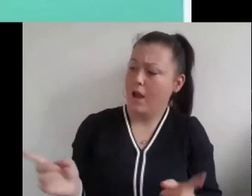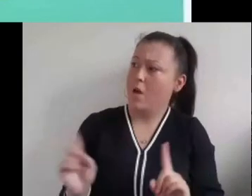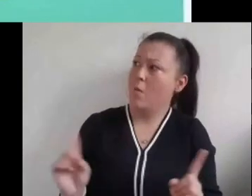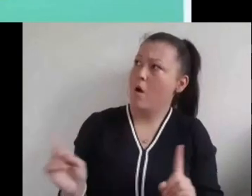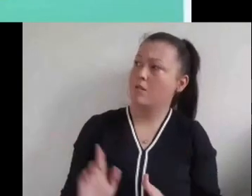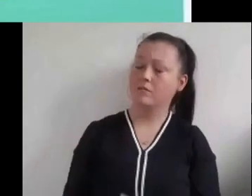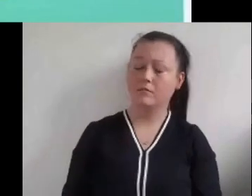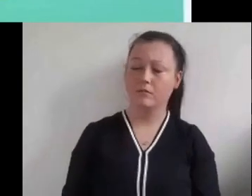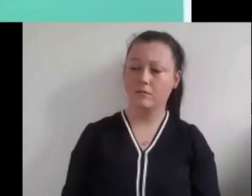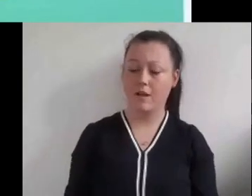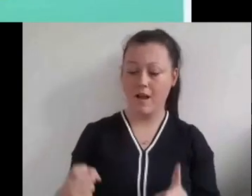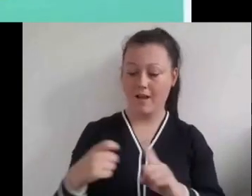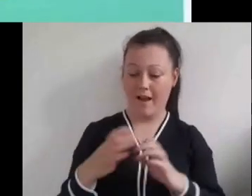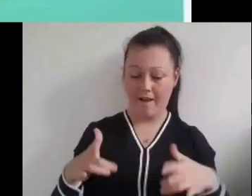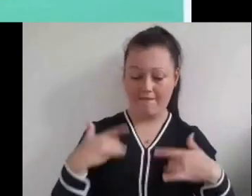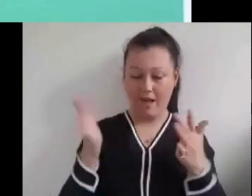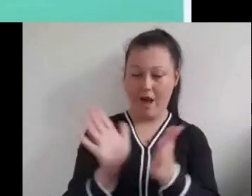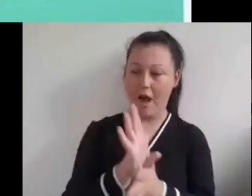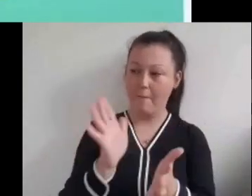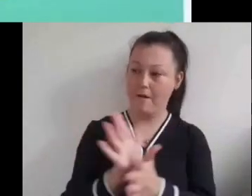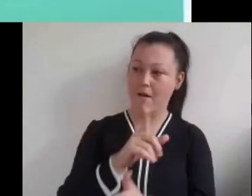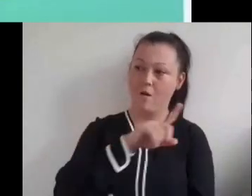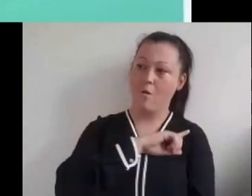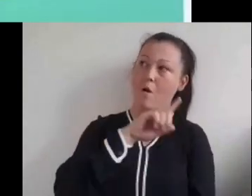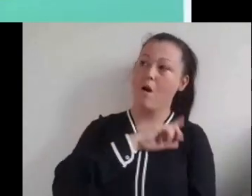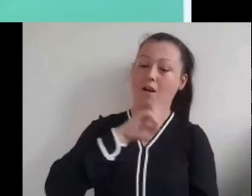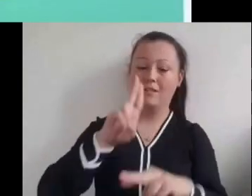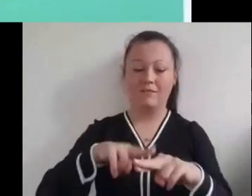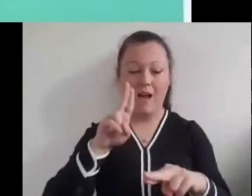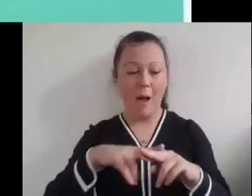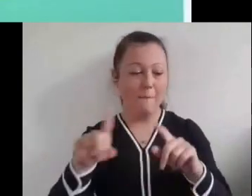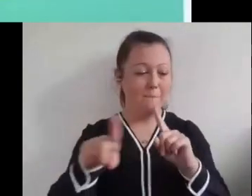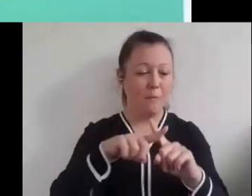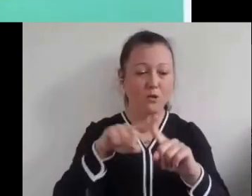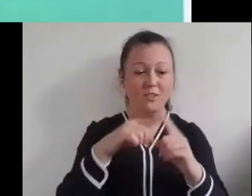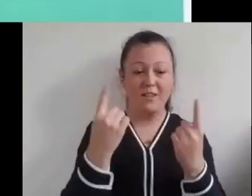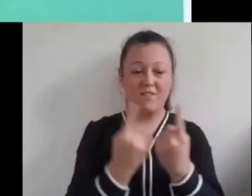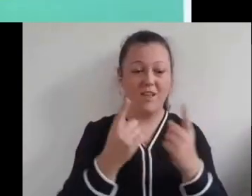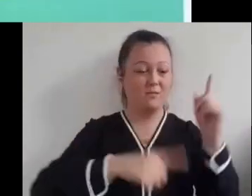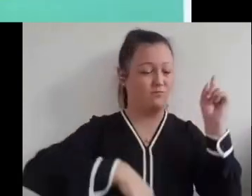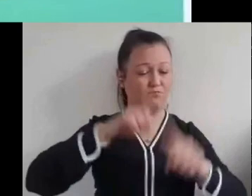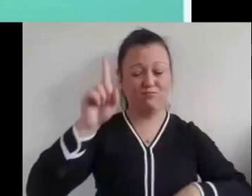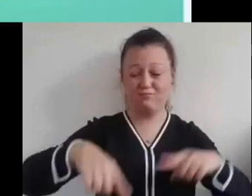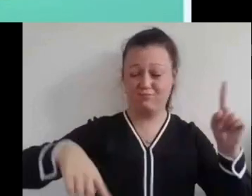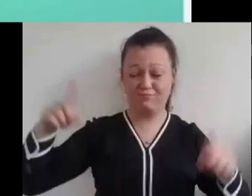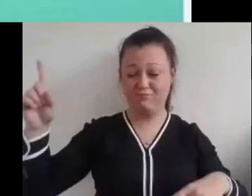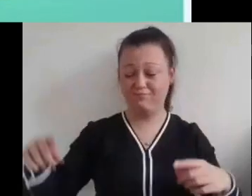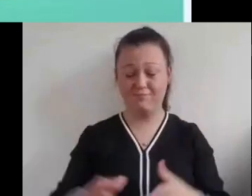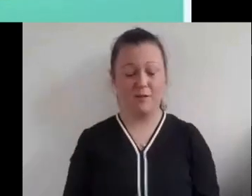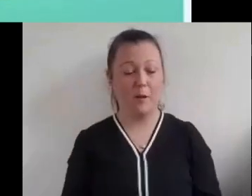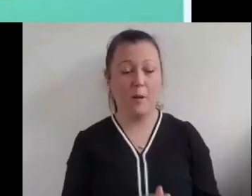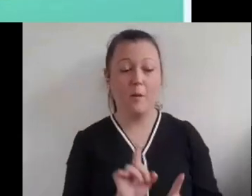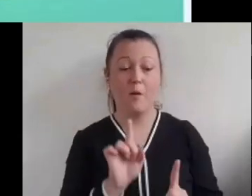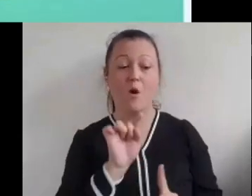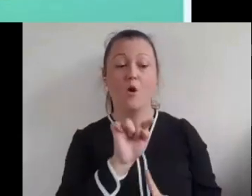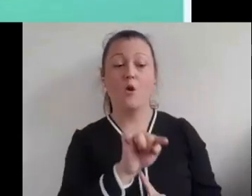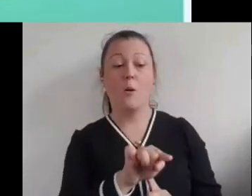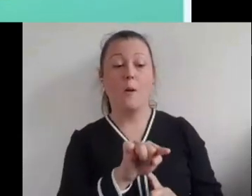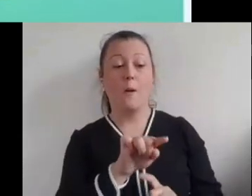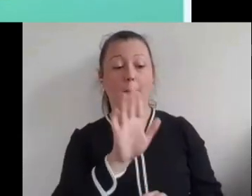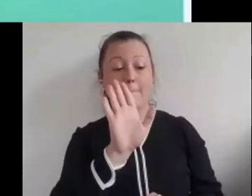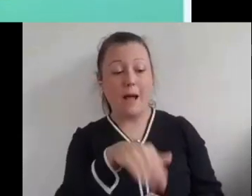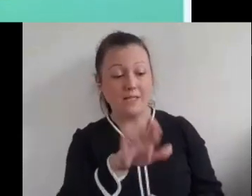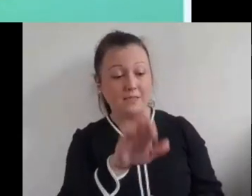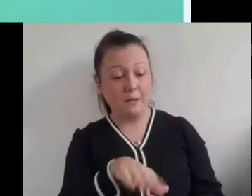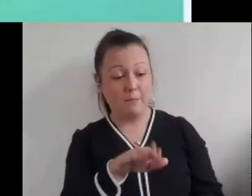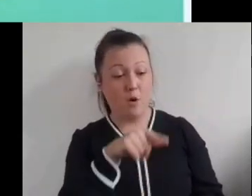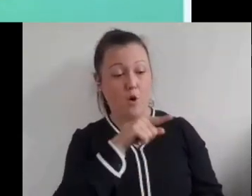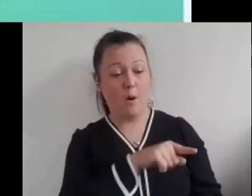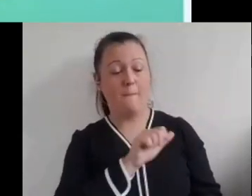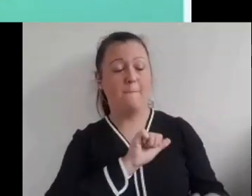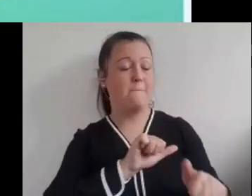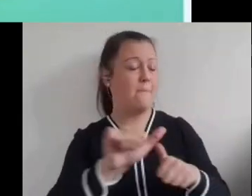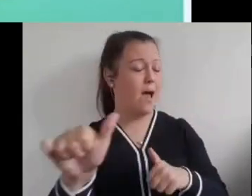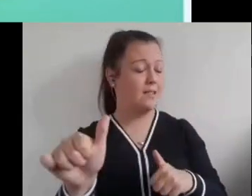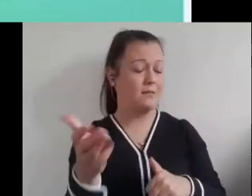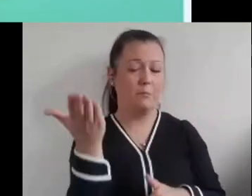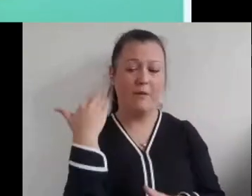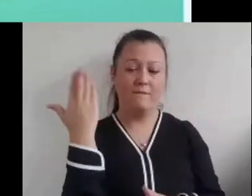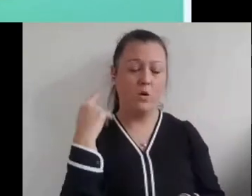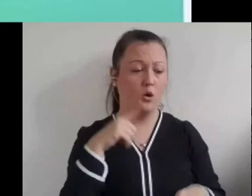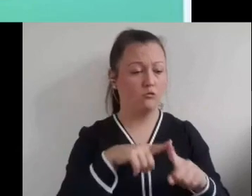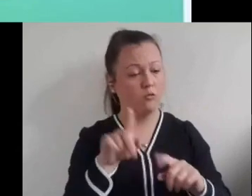Well watching you do your best at basketball was surely one of my favourite things of the day said her dad. This made Kate feel happy.